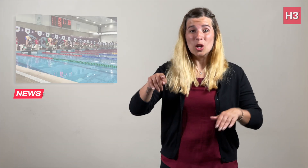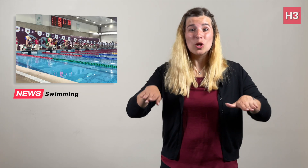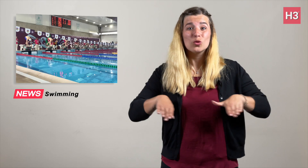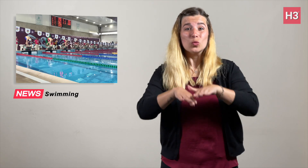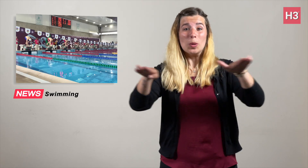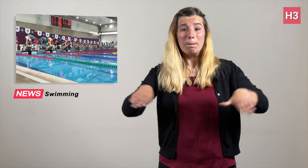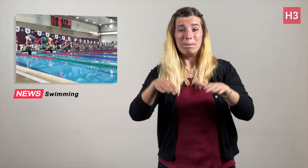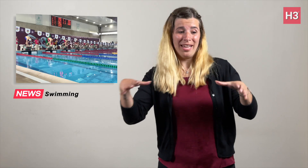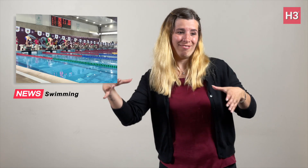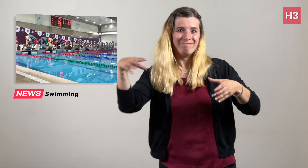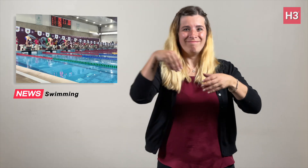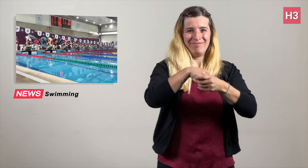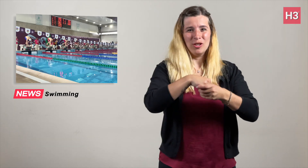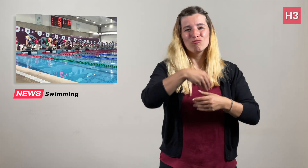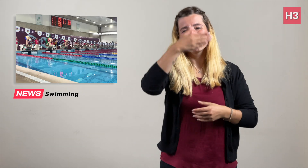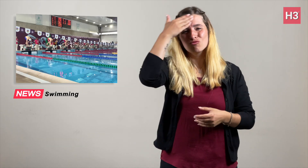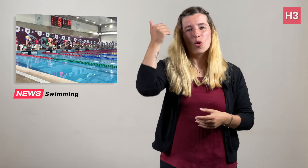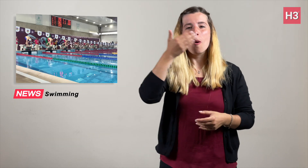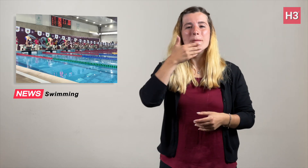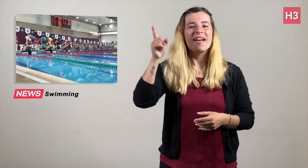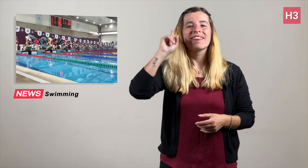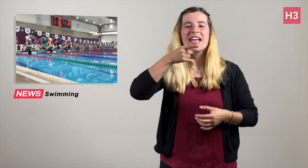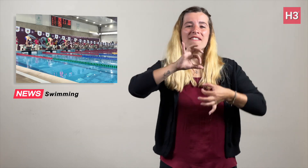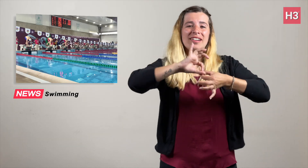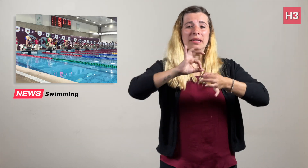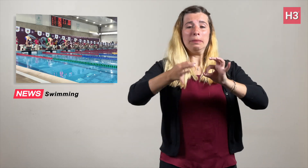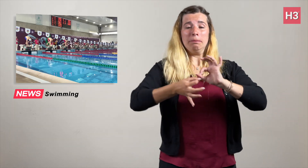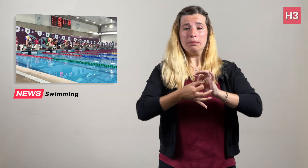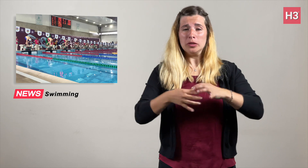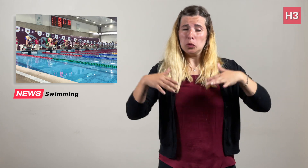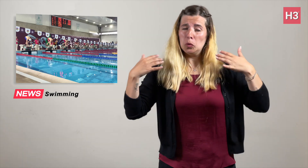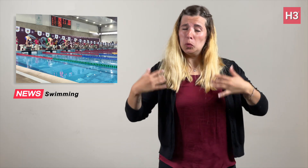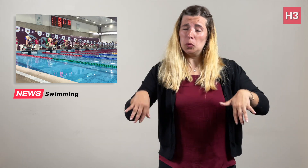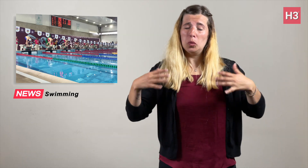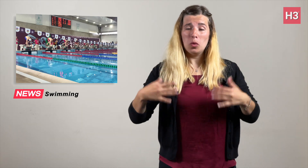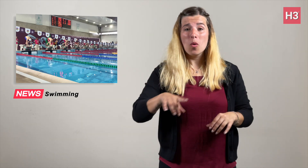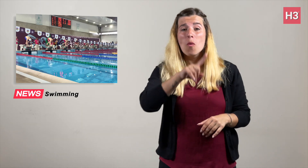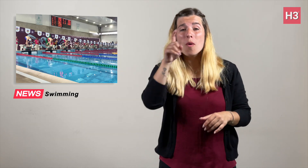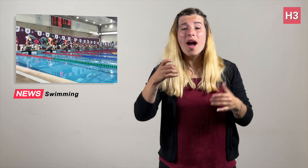Swimming is one of the sports at the Summer Deaflympics